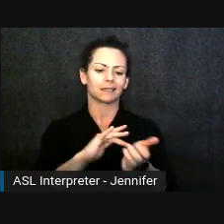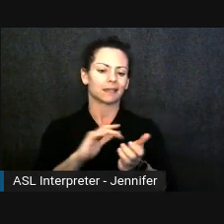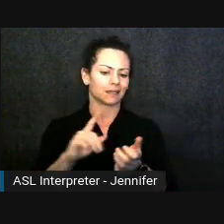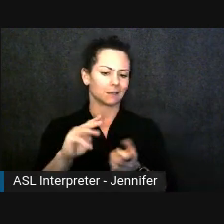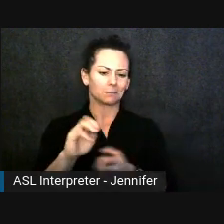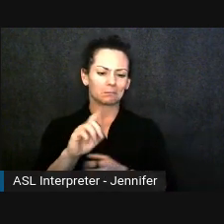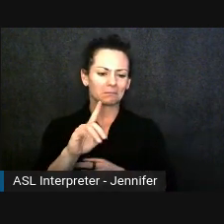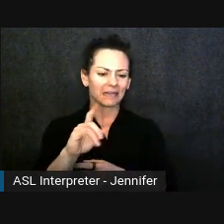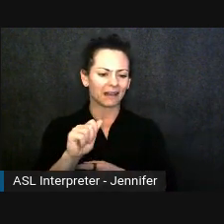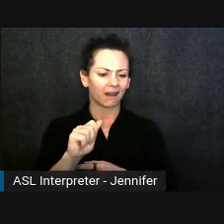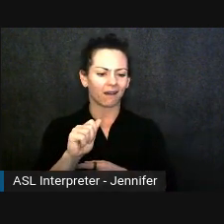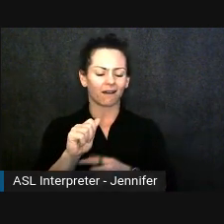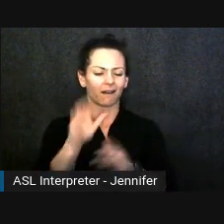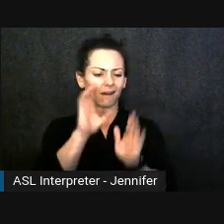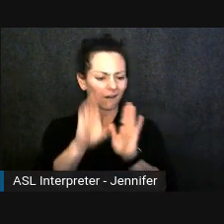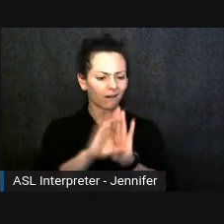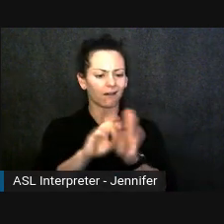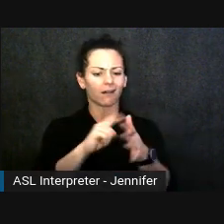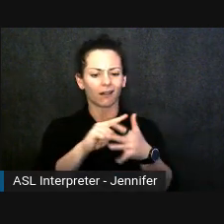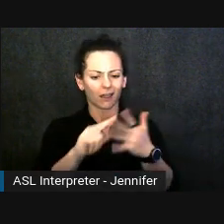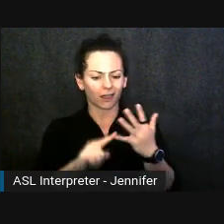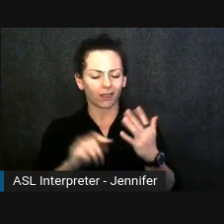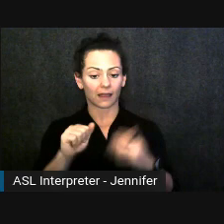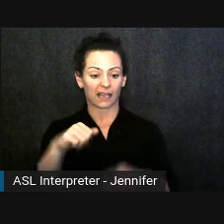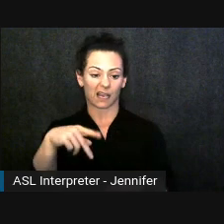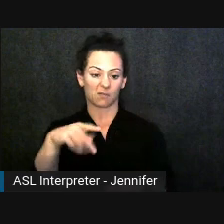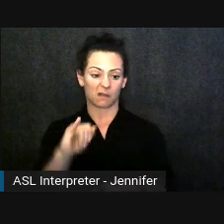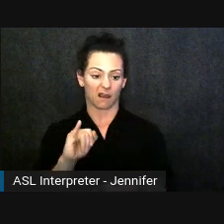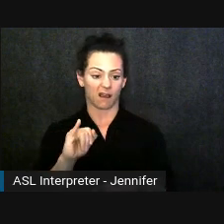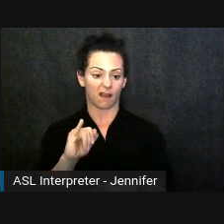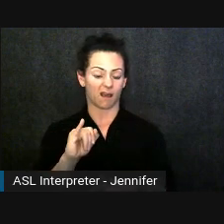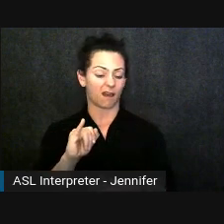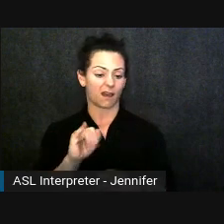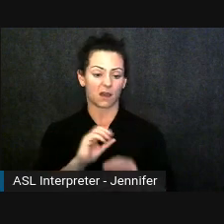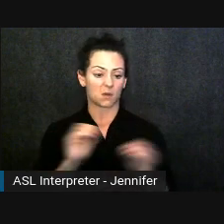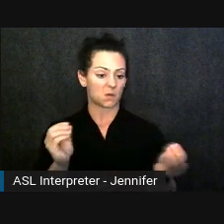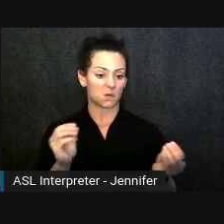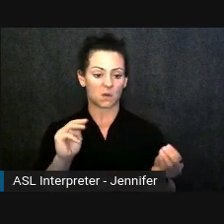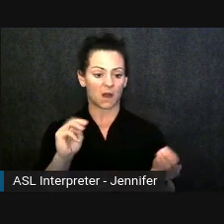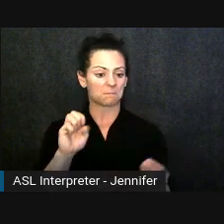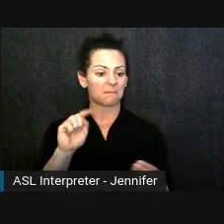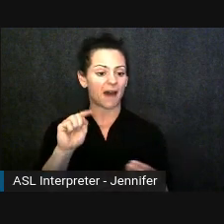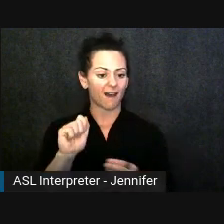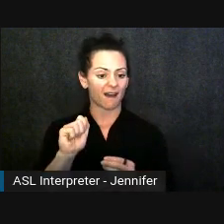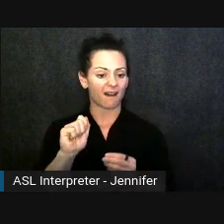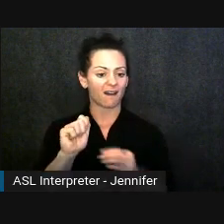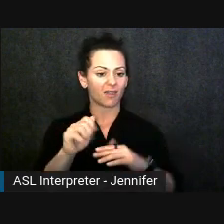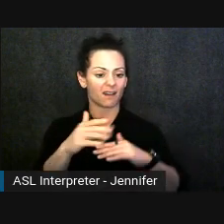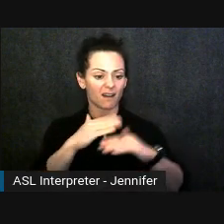We are not getting all of the metadata around that that could actually utilize to create a much more assessable experience